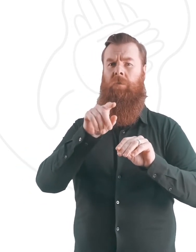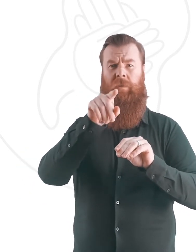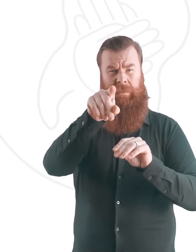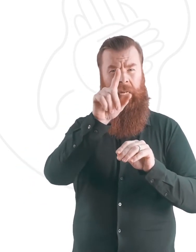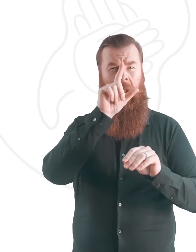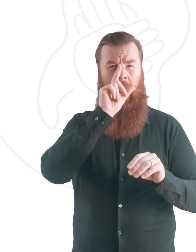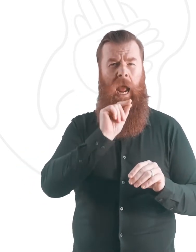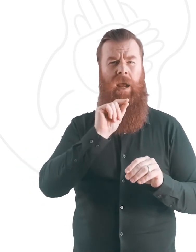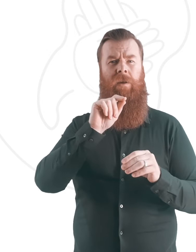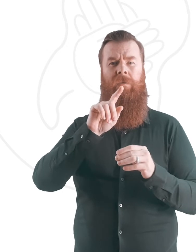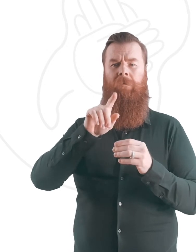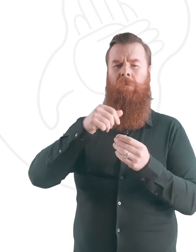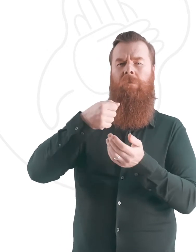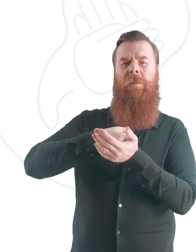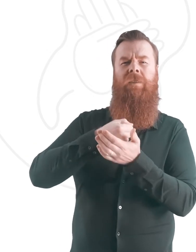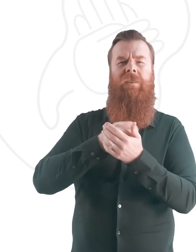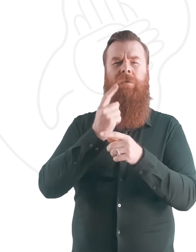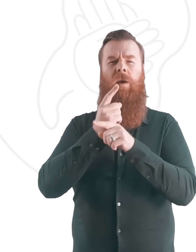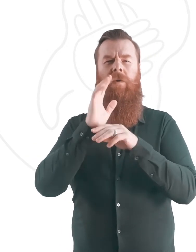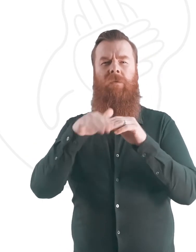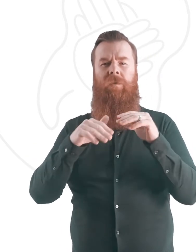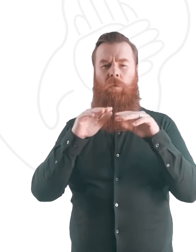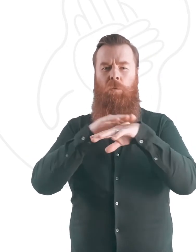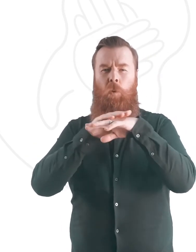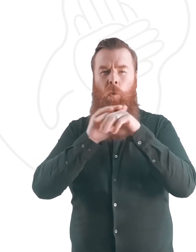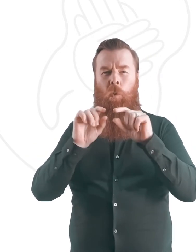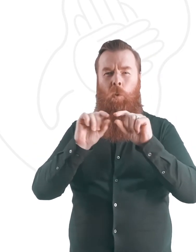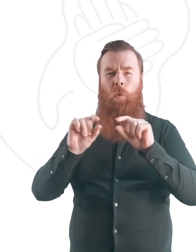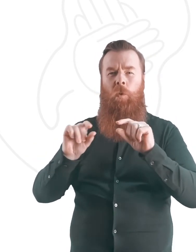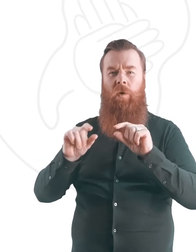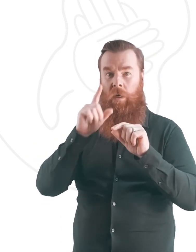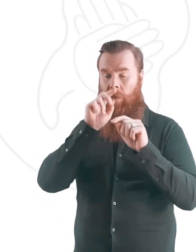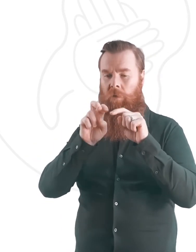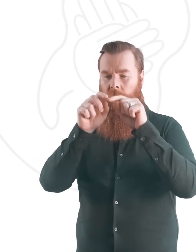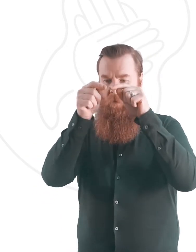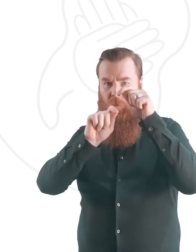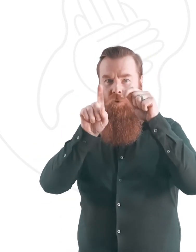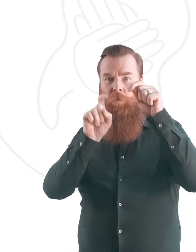and move to the next using the time stamp in the comments below.